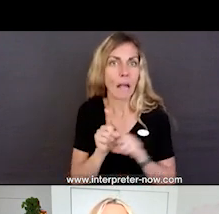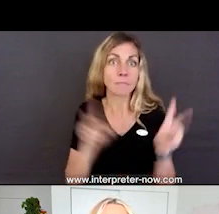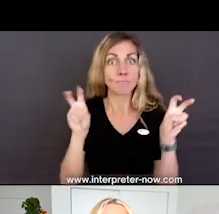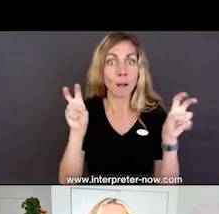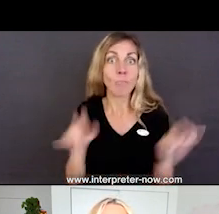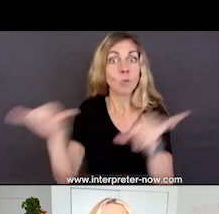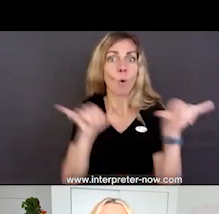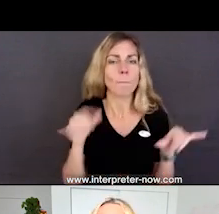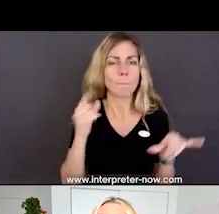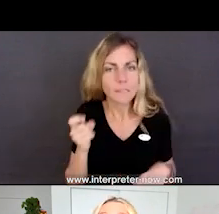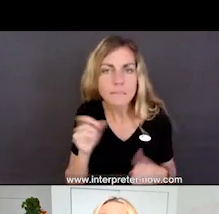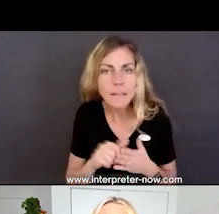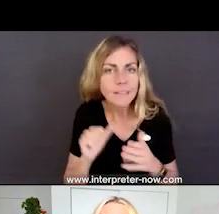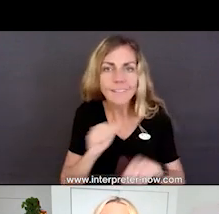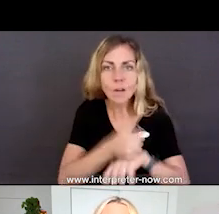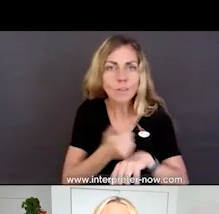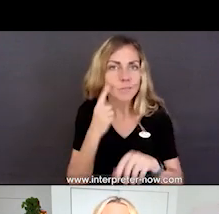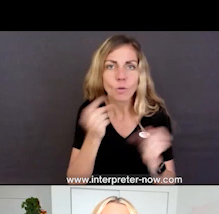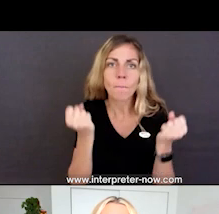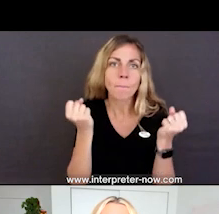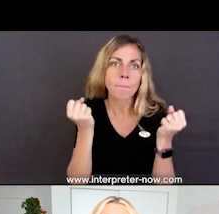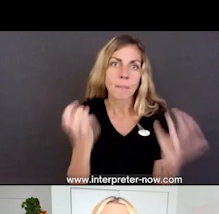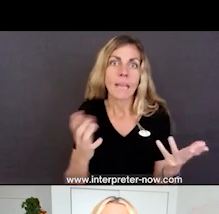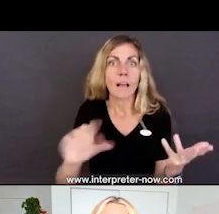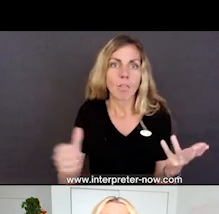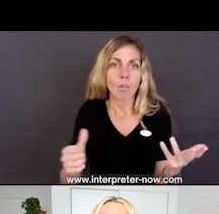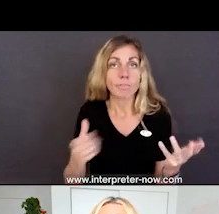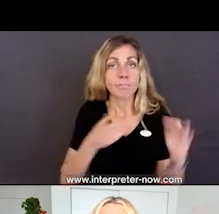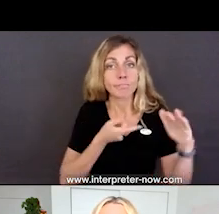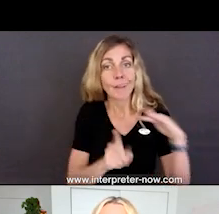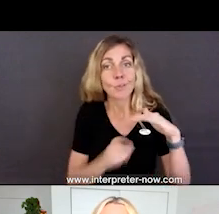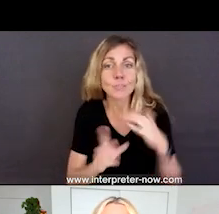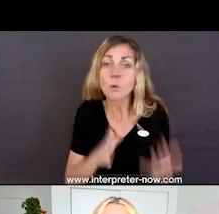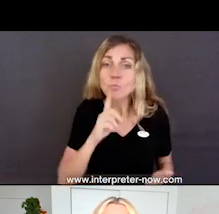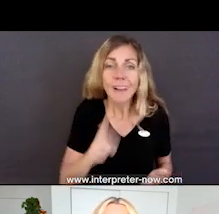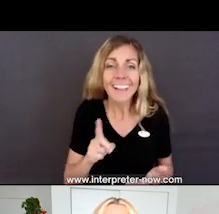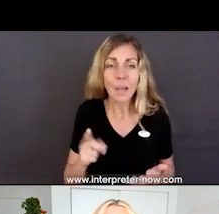can be the foundation of many other microaggressions, most microaggressions.